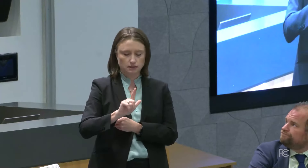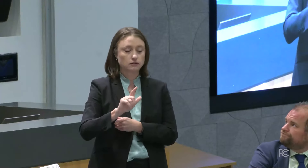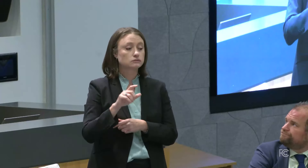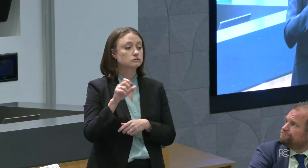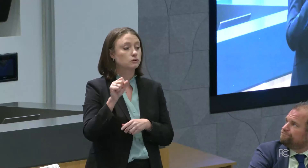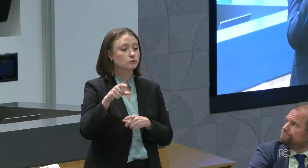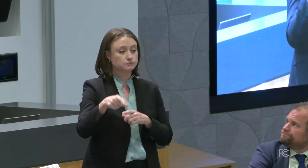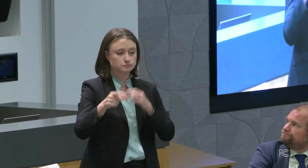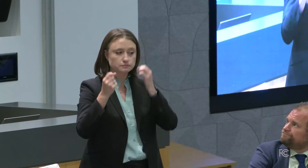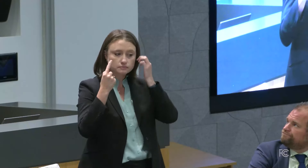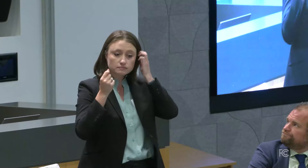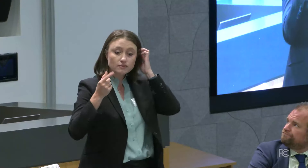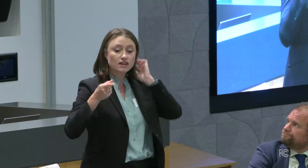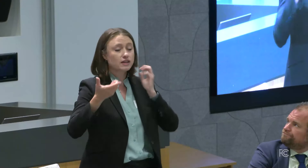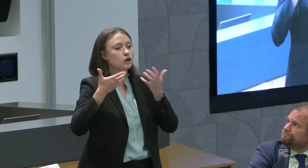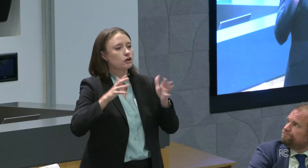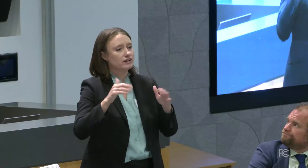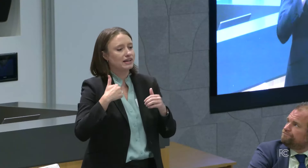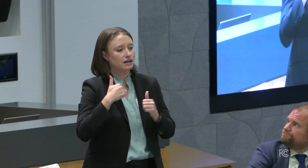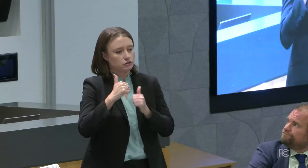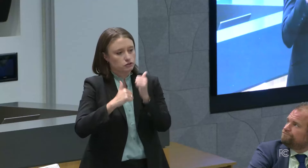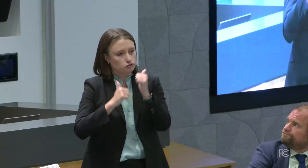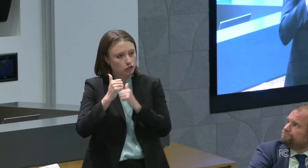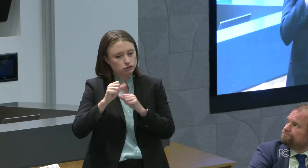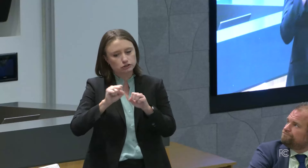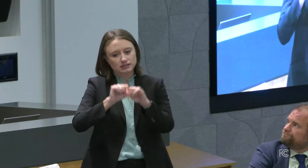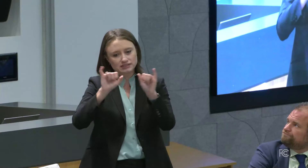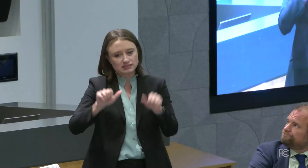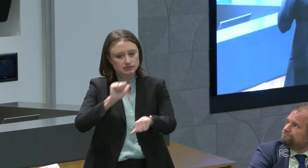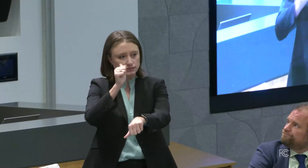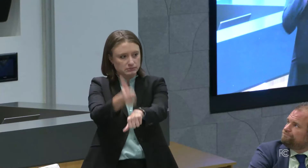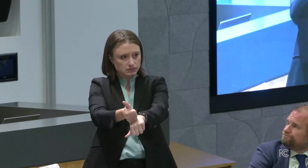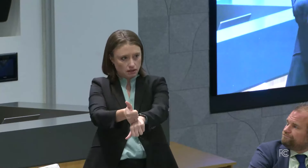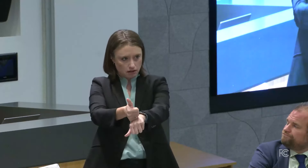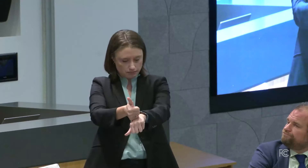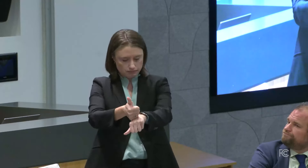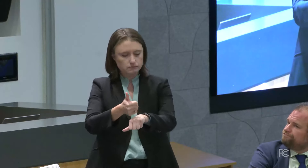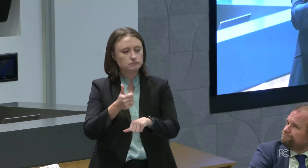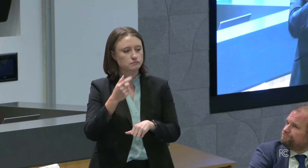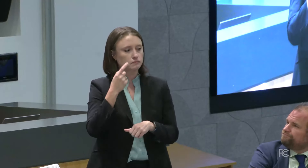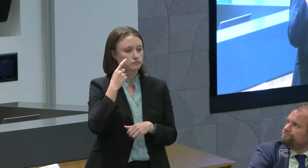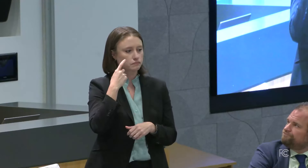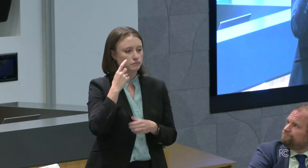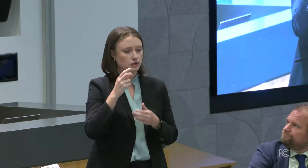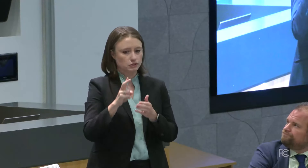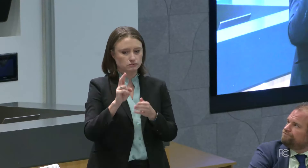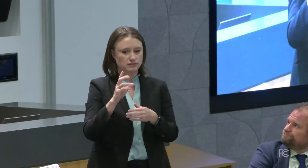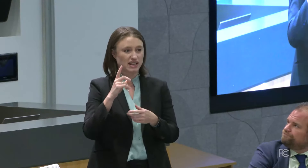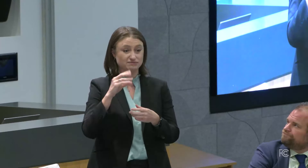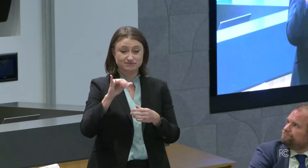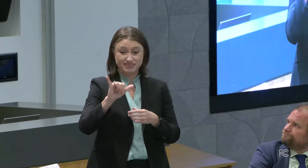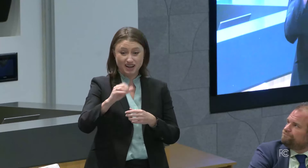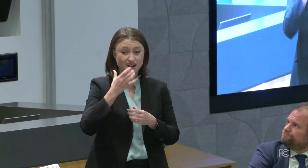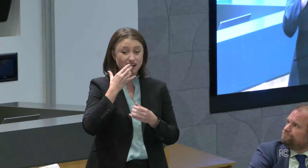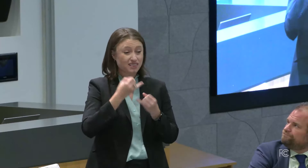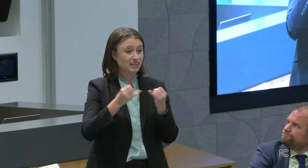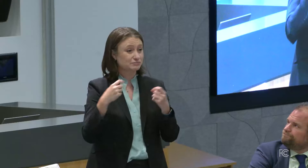MANAGED BY U.S. AGING. AND SO THEY ADMINISTERED THAT HOTLINE. AND SO WE HAD AN AGREEMENT